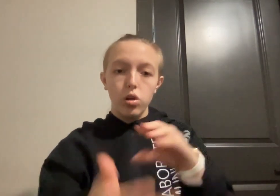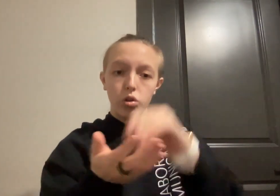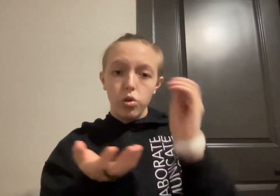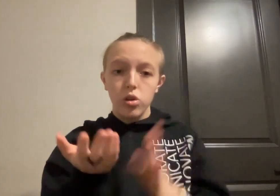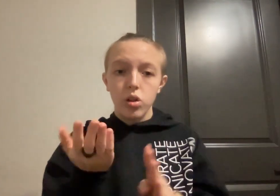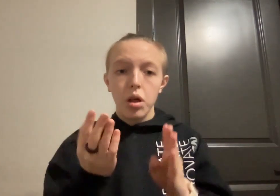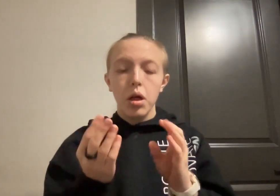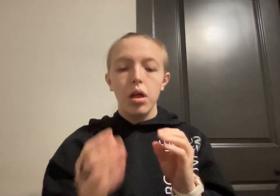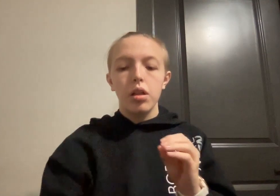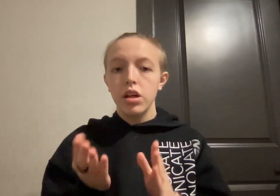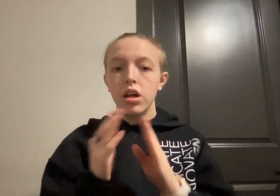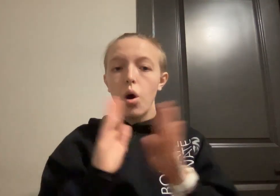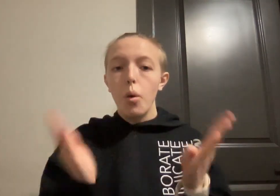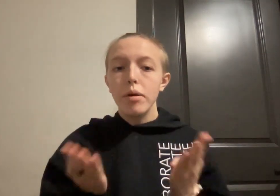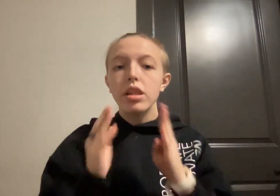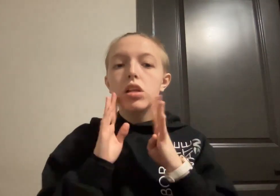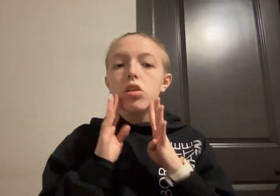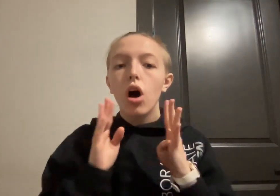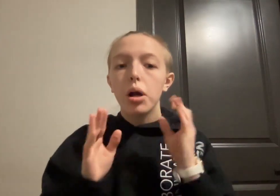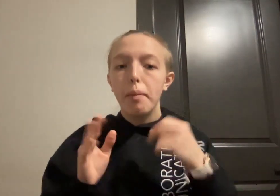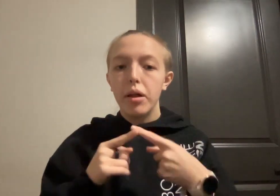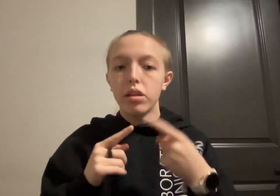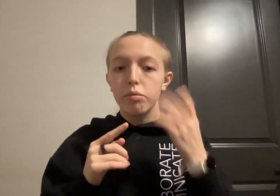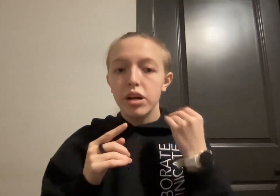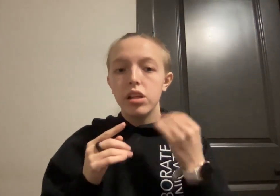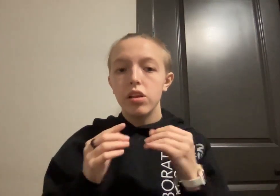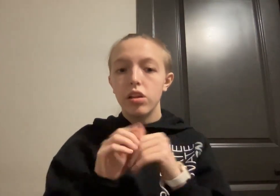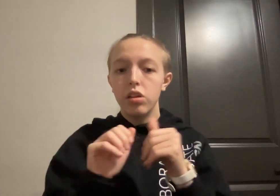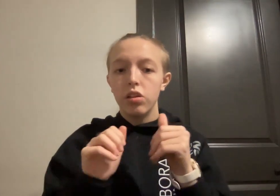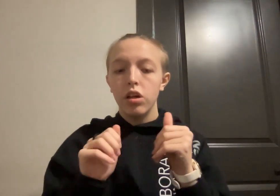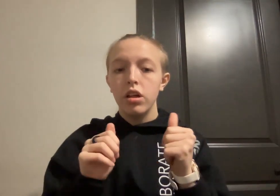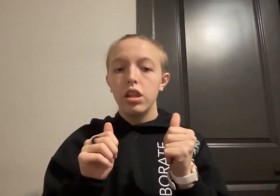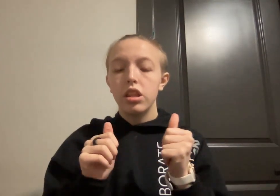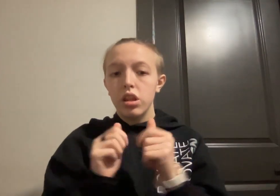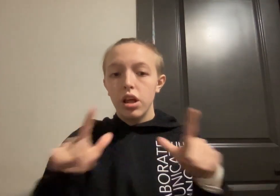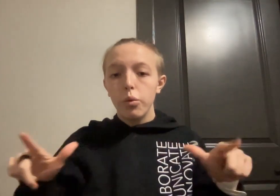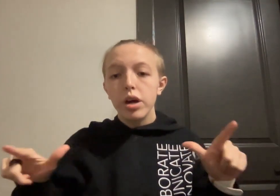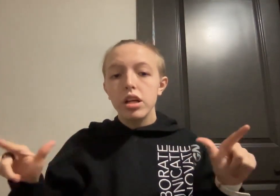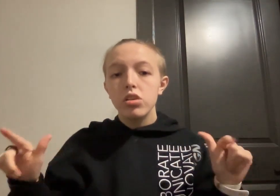openly talk about it openly talk about experiences with language,